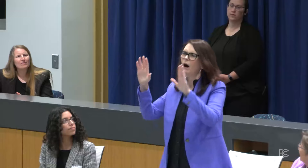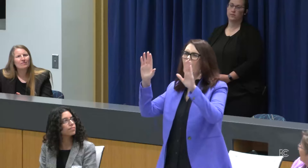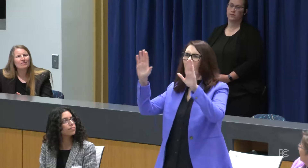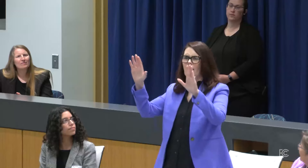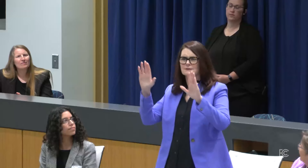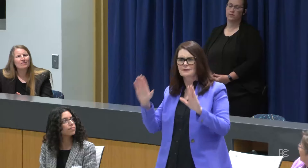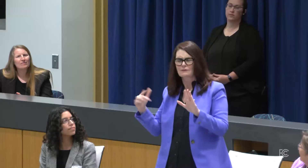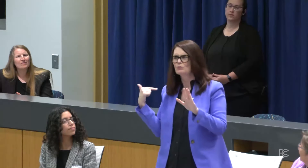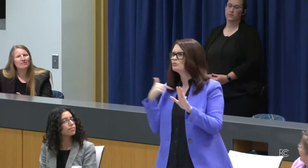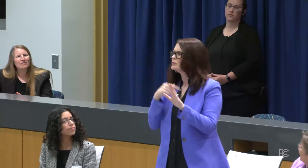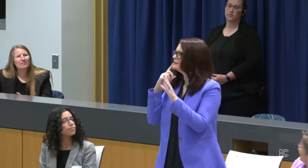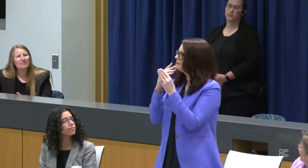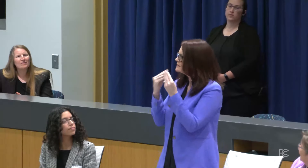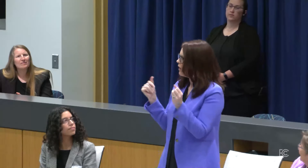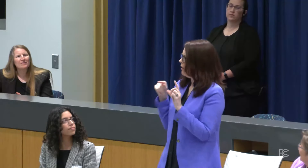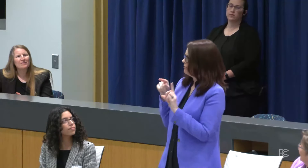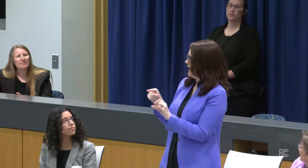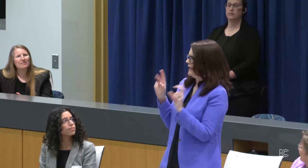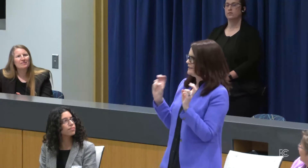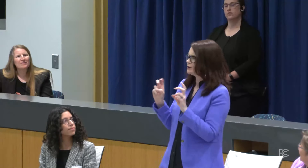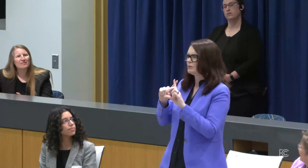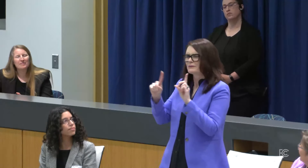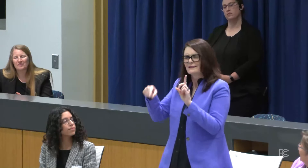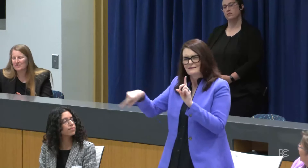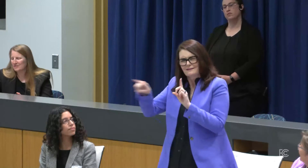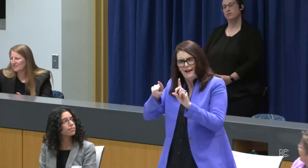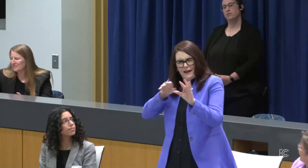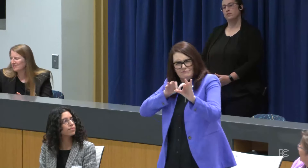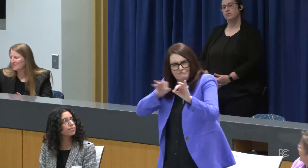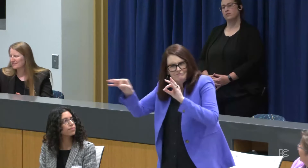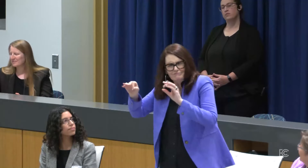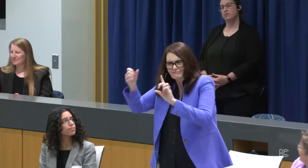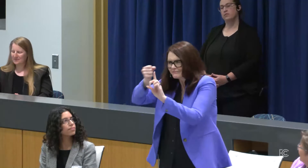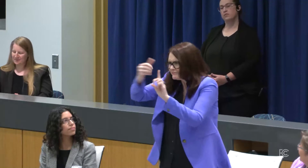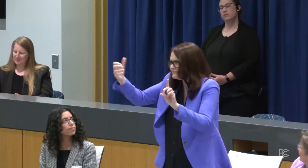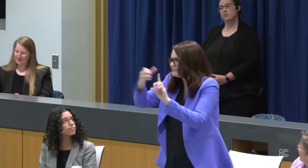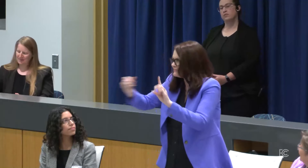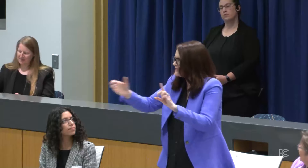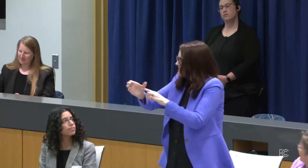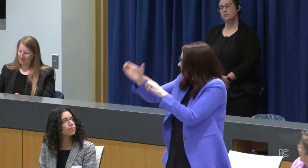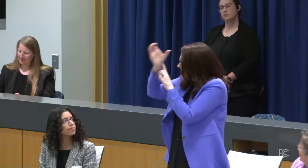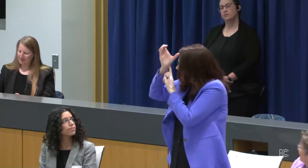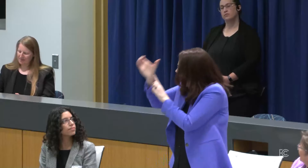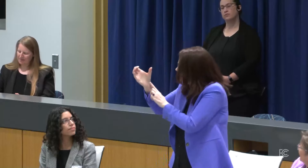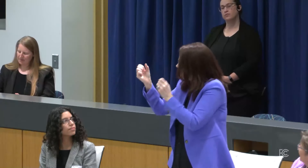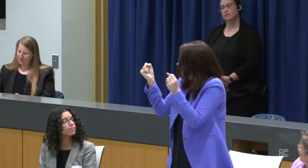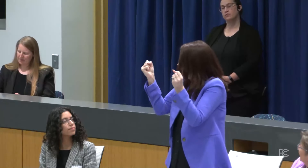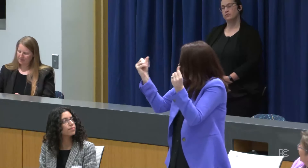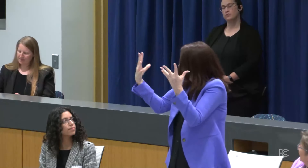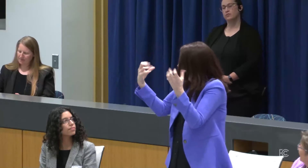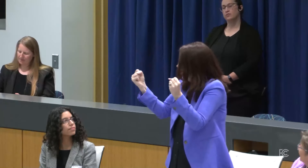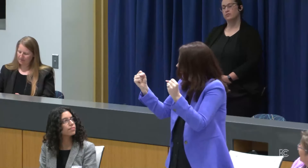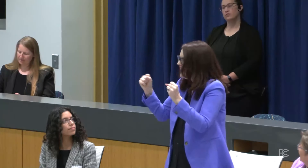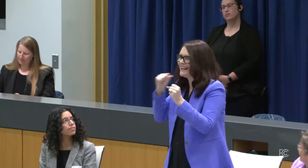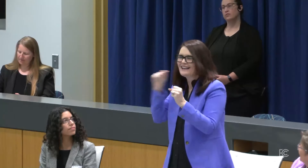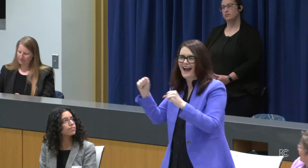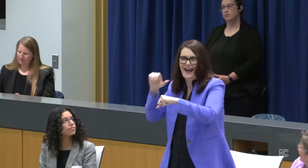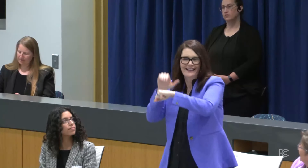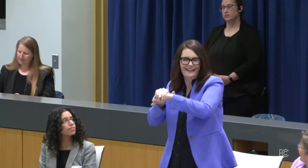RESOLVE A TECHNICAL ISSUE WHICH WAS QUITE THE ISSUE. SO THEY RECOGNIZED THAT WE NEEDED TO ESCALATE TO TIER 2 SUPPORT.